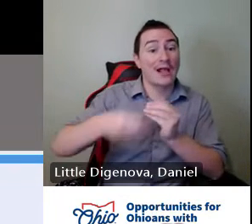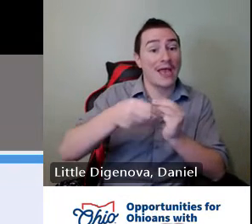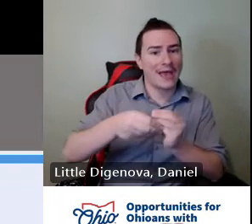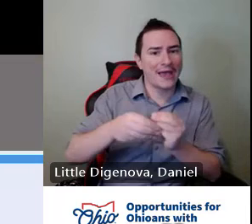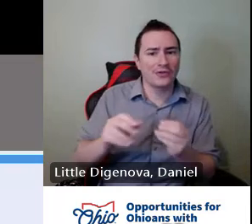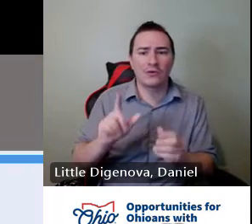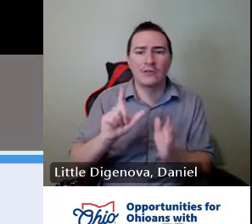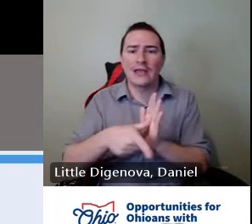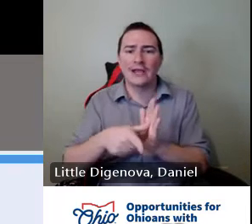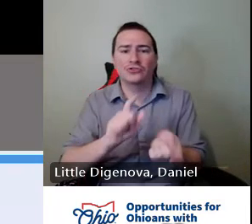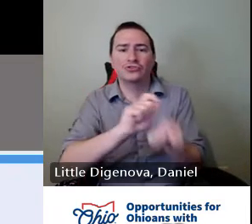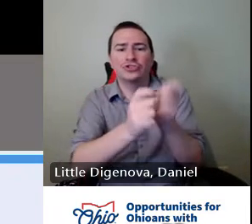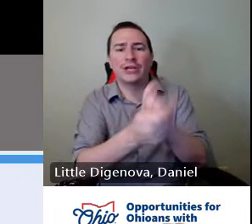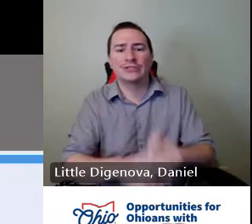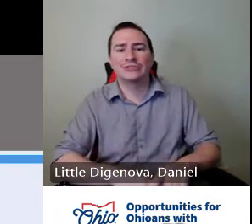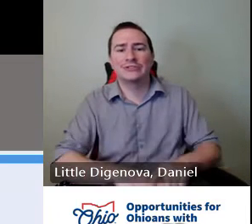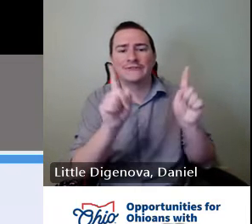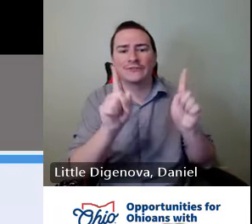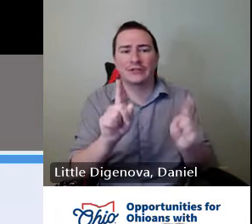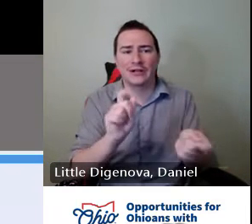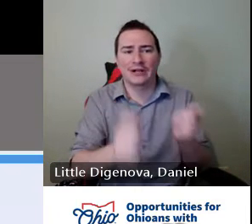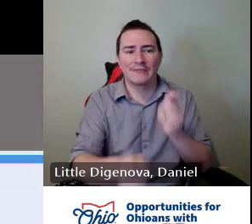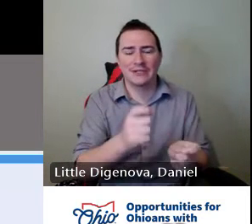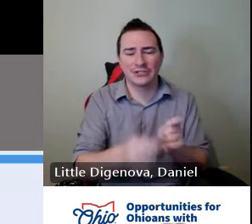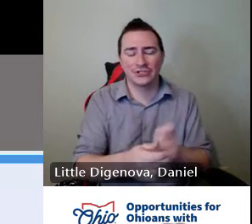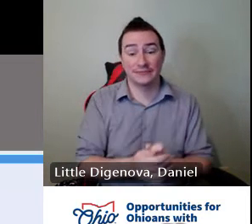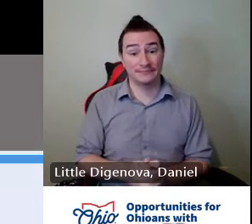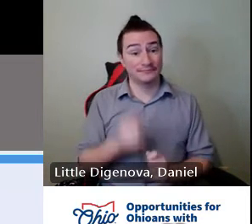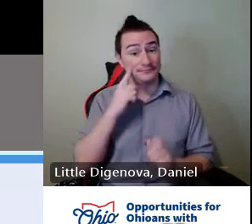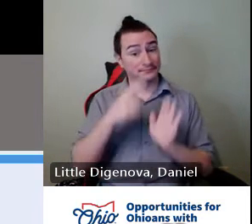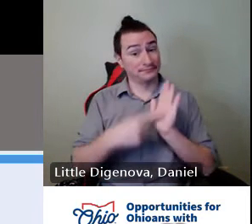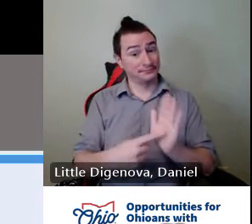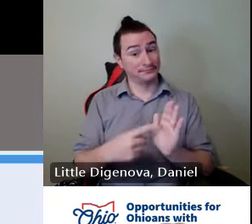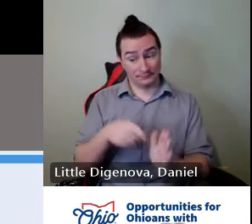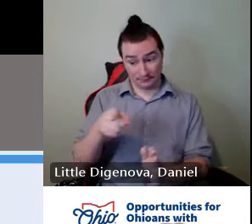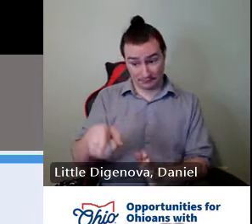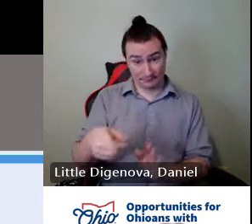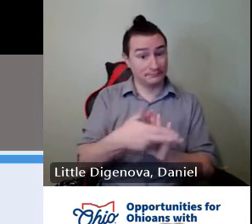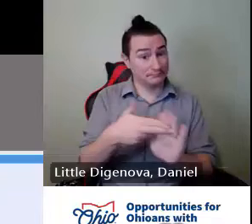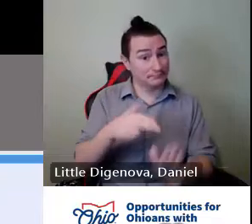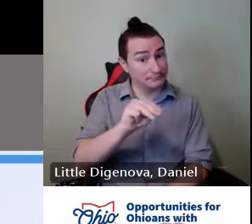For example, an employee who is diagnosed with MS may not need a reasonable accommodation at work initially.